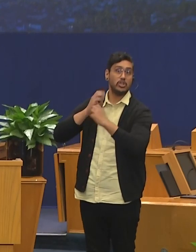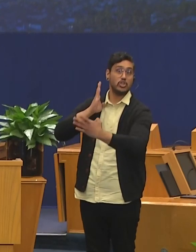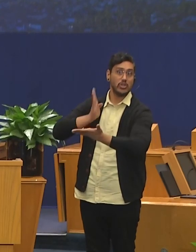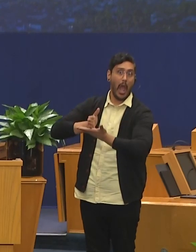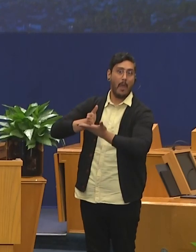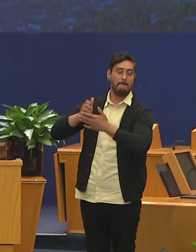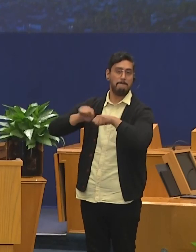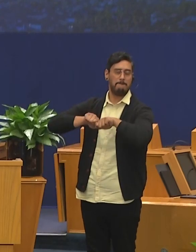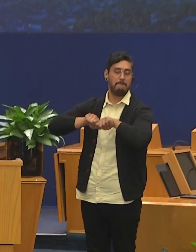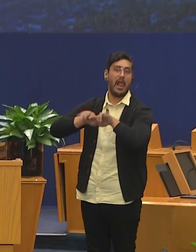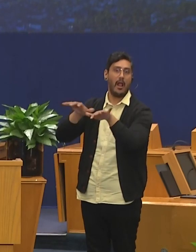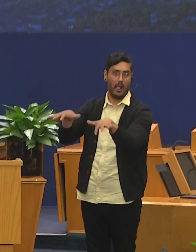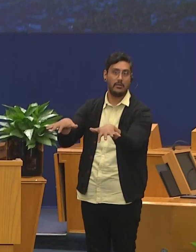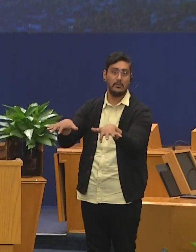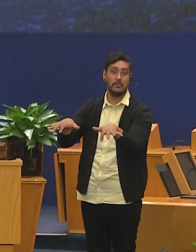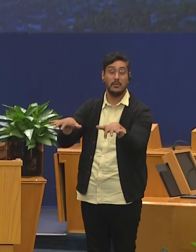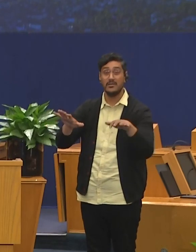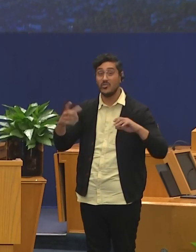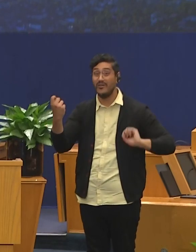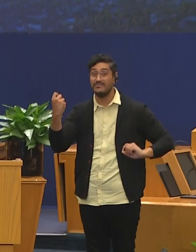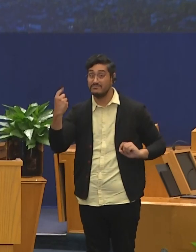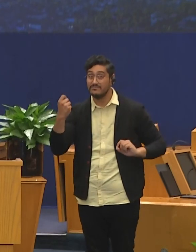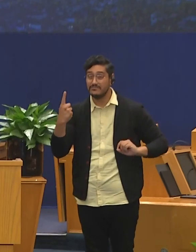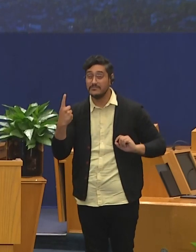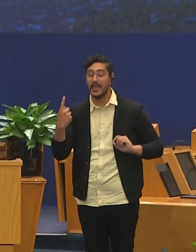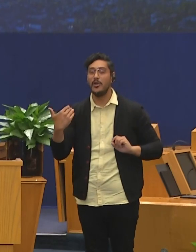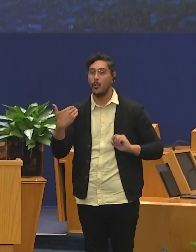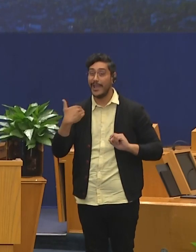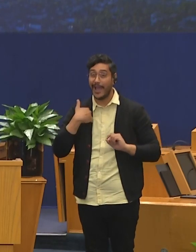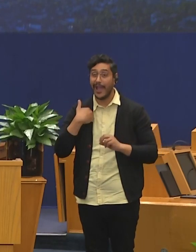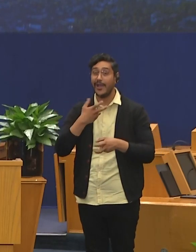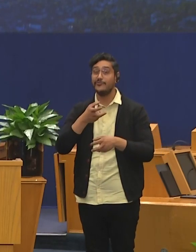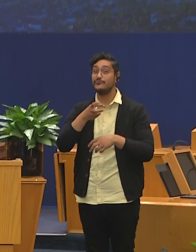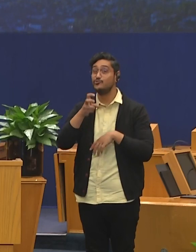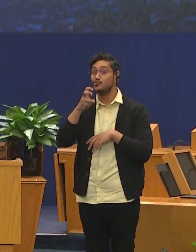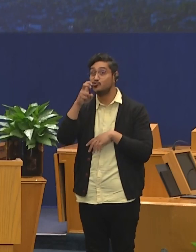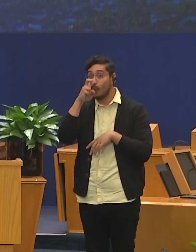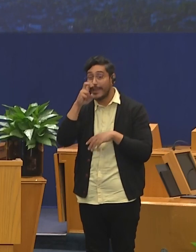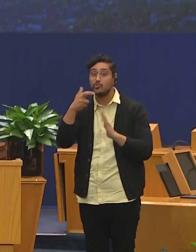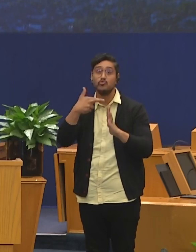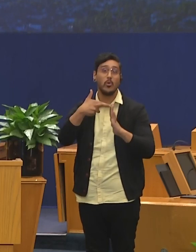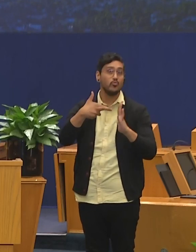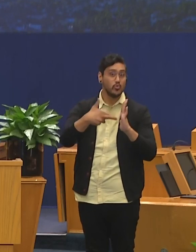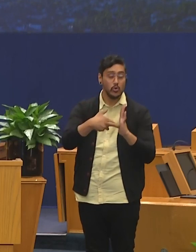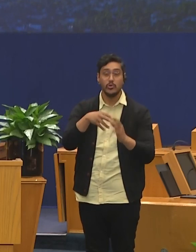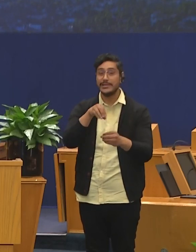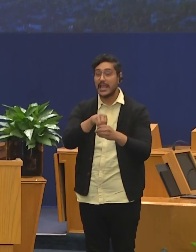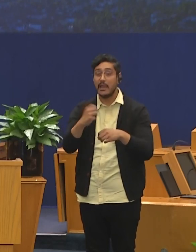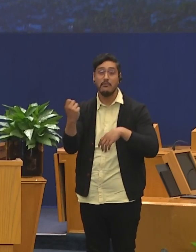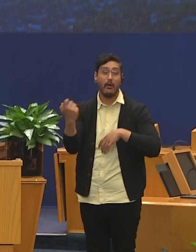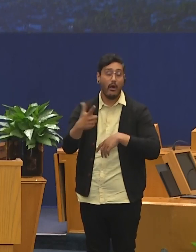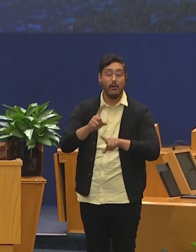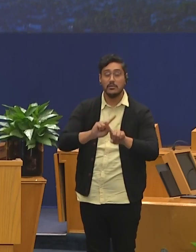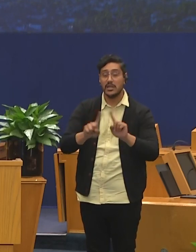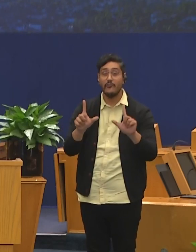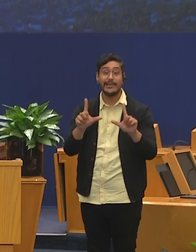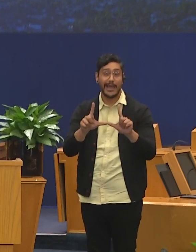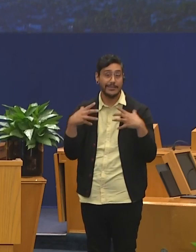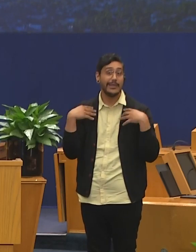PREVENT SPREAD. SO I WANT TO SAY THAT THERE ARE